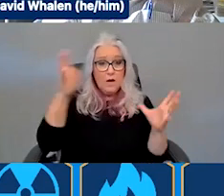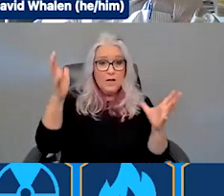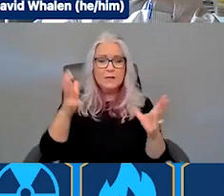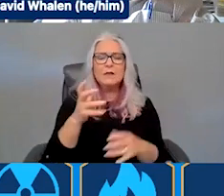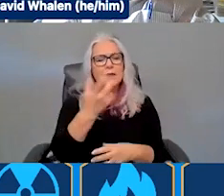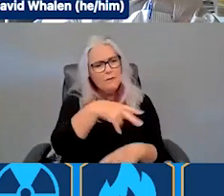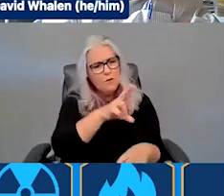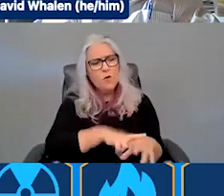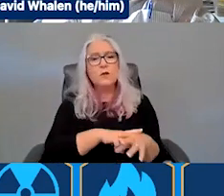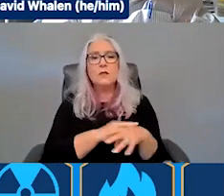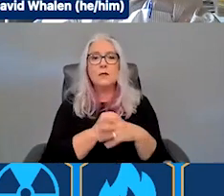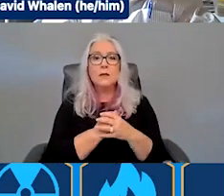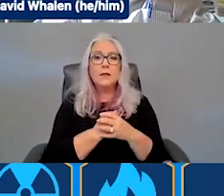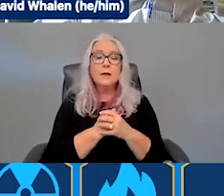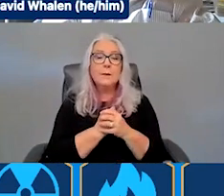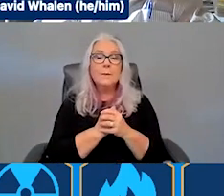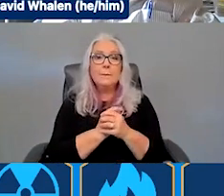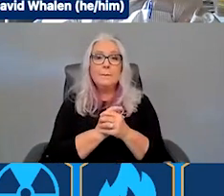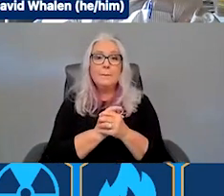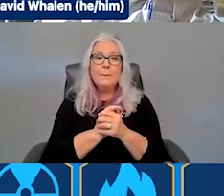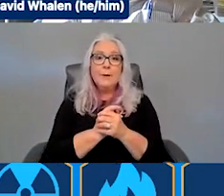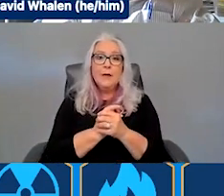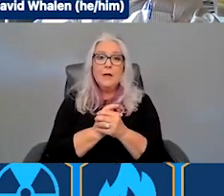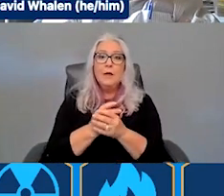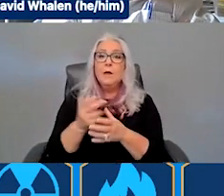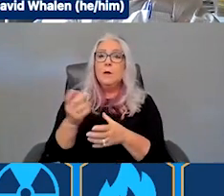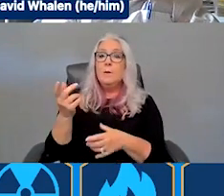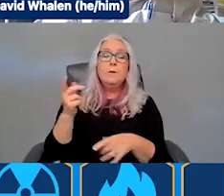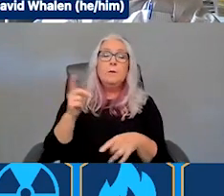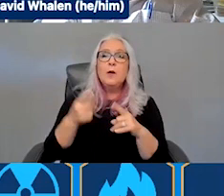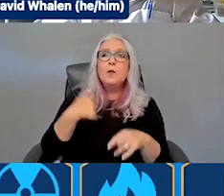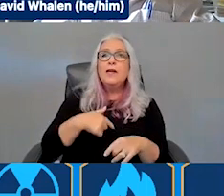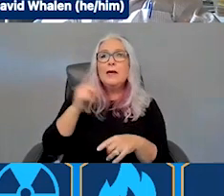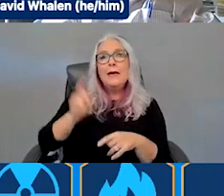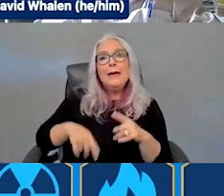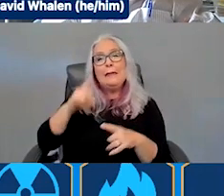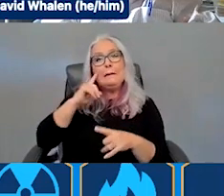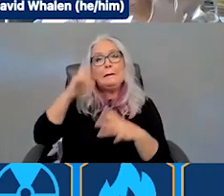emergency, of course. We can't pursue efficiency to its brutal conclusions because we are going to end up discriminating against